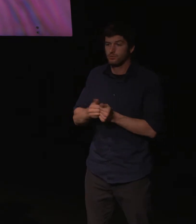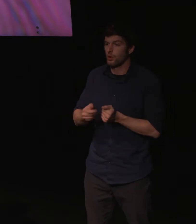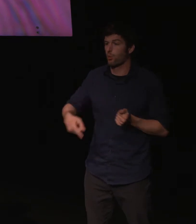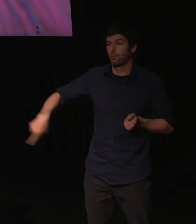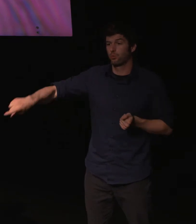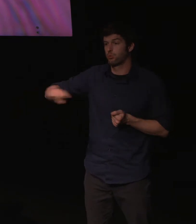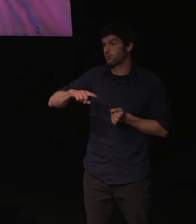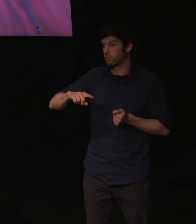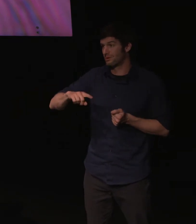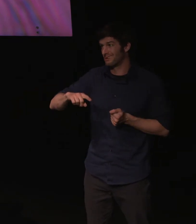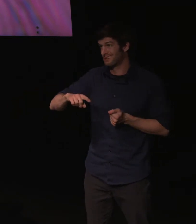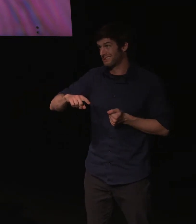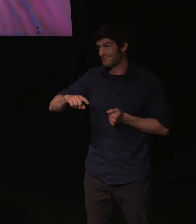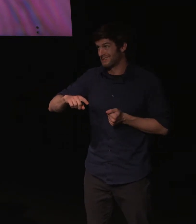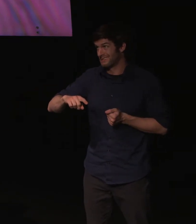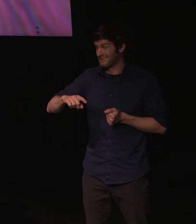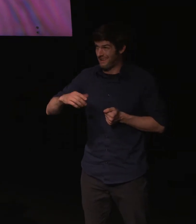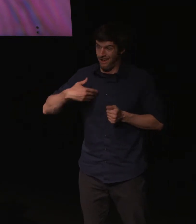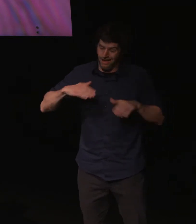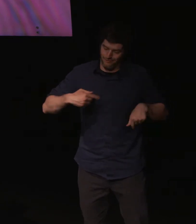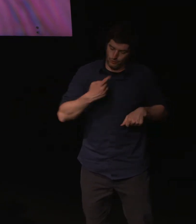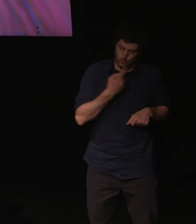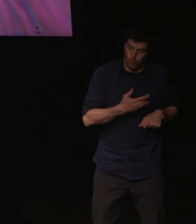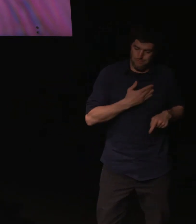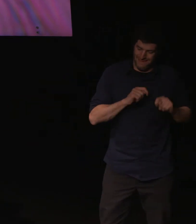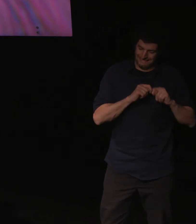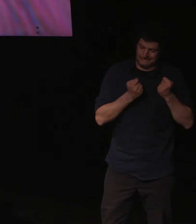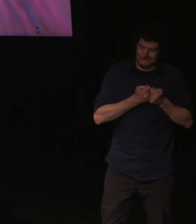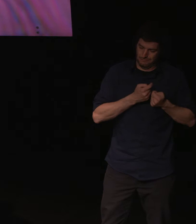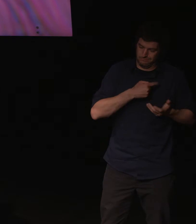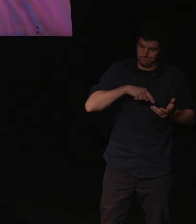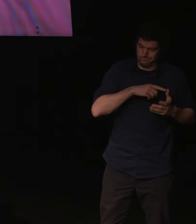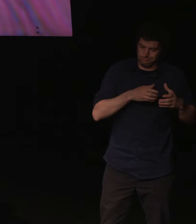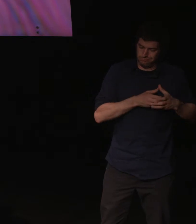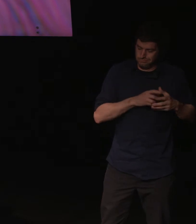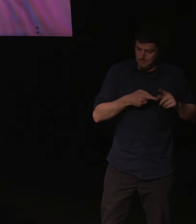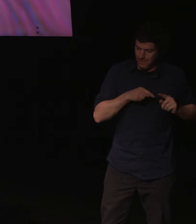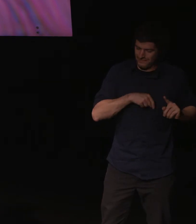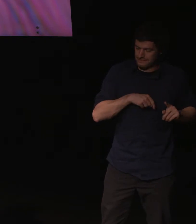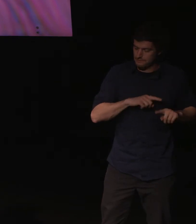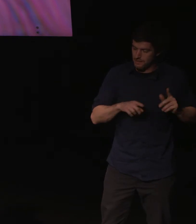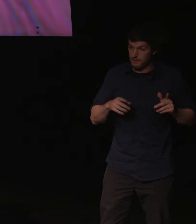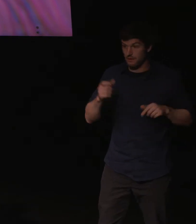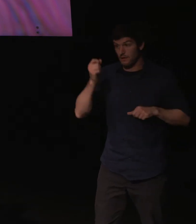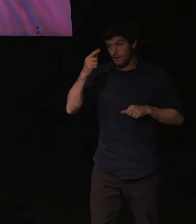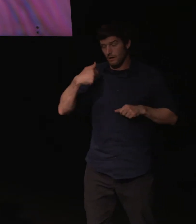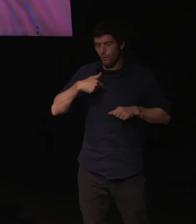with even the own members of my team whenever we talk about accessibility. We have a lot of meetings about accessibility